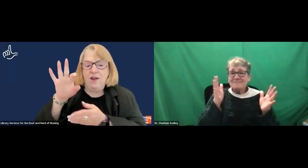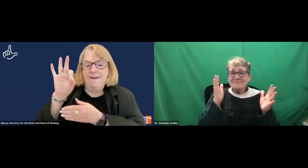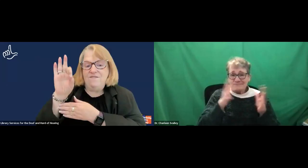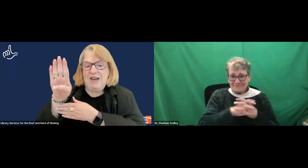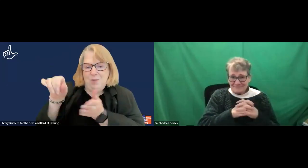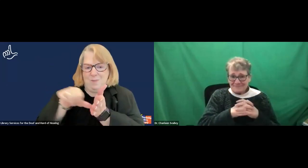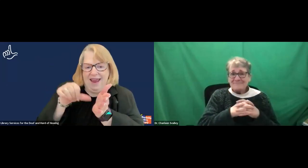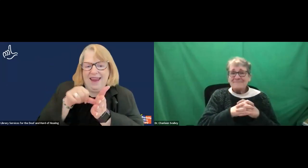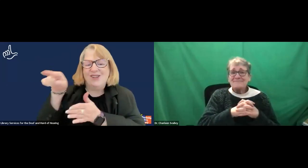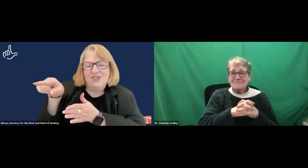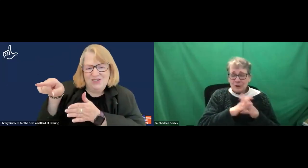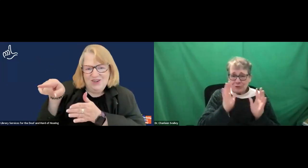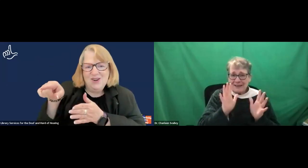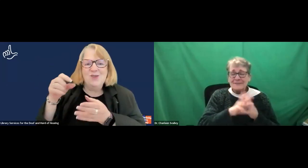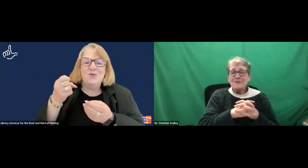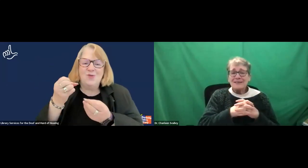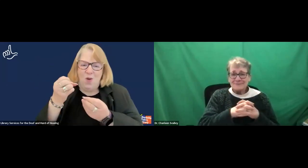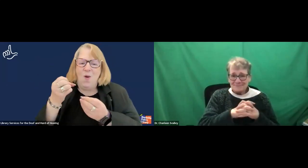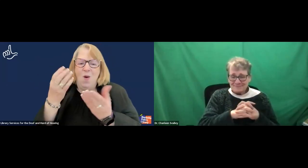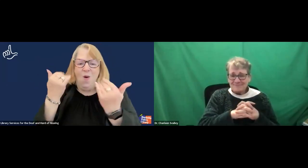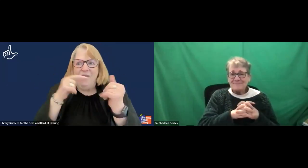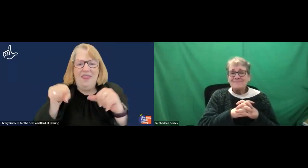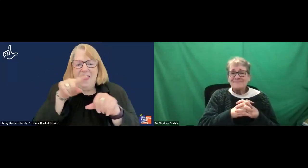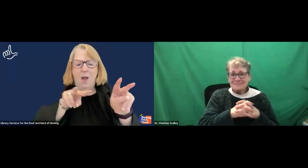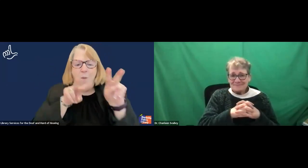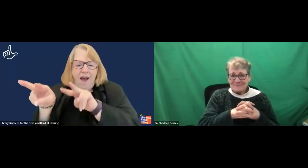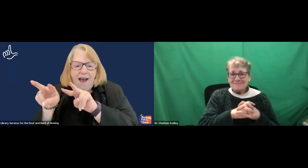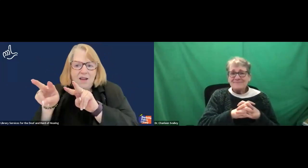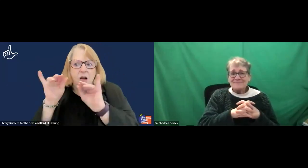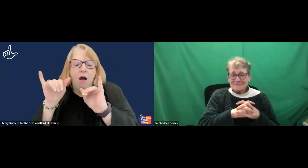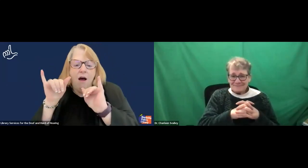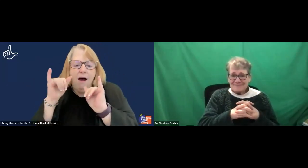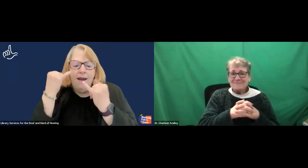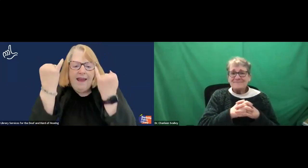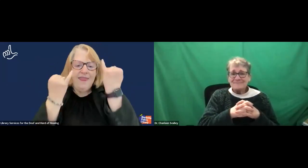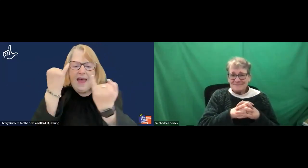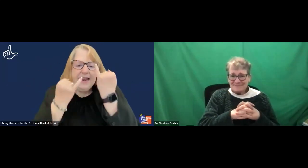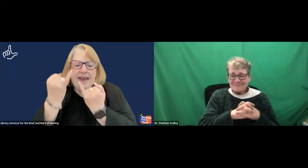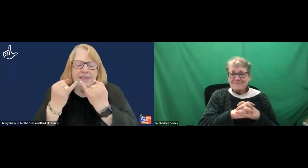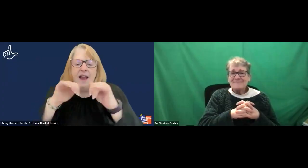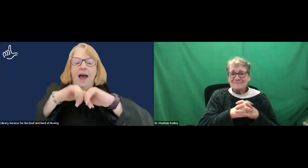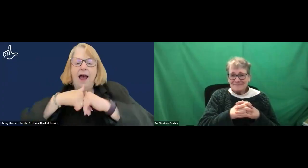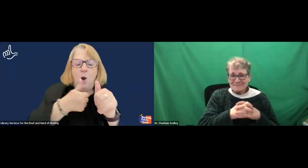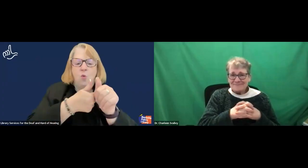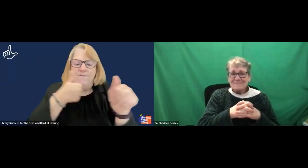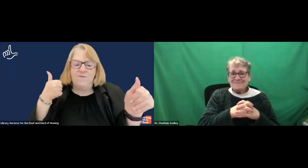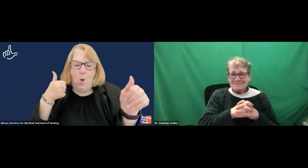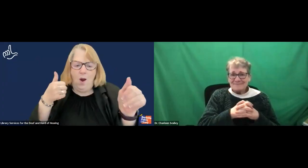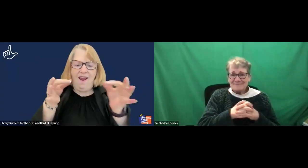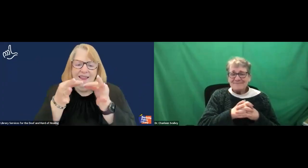That our Library Services for the Deaf and Hard of Hearing Facebook page has a video that we've posted about tips of what to do over the holidays there to give people ideas